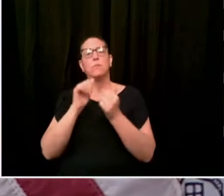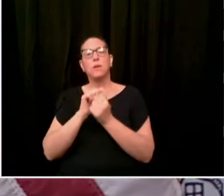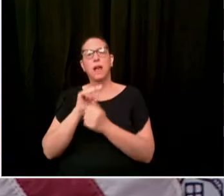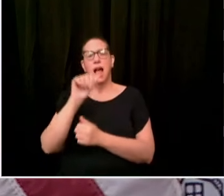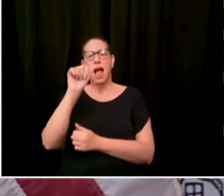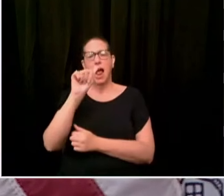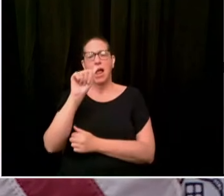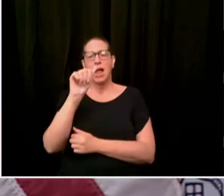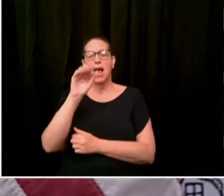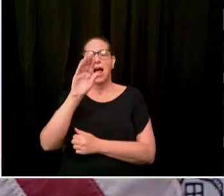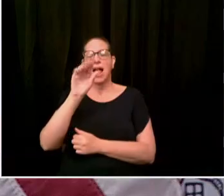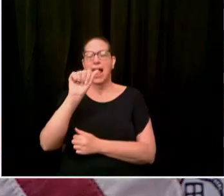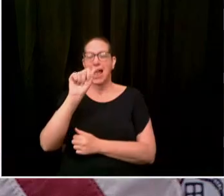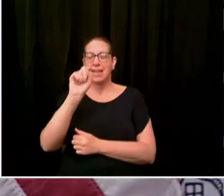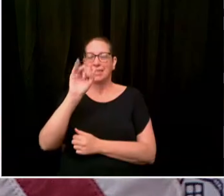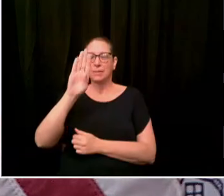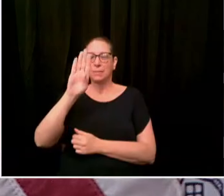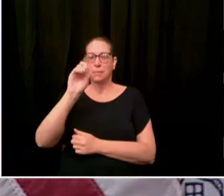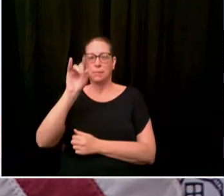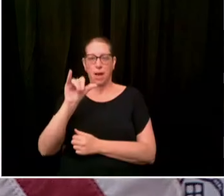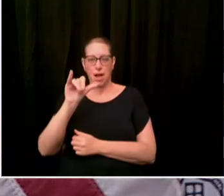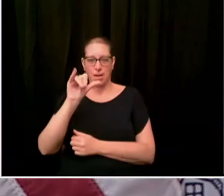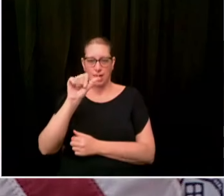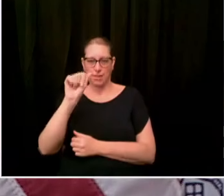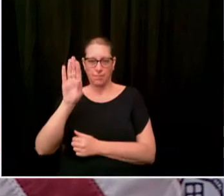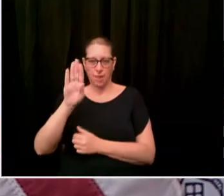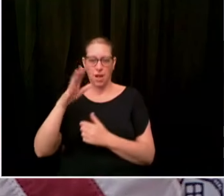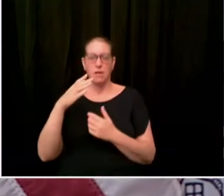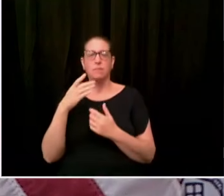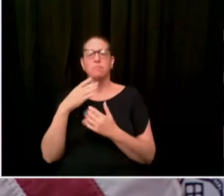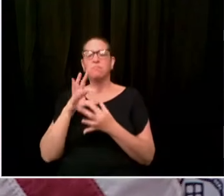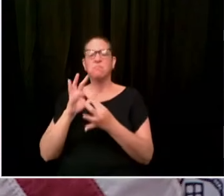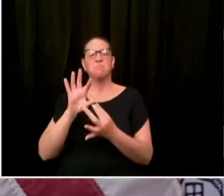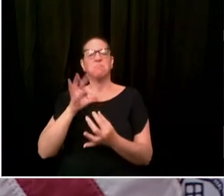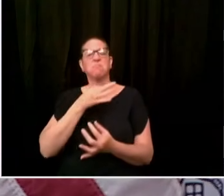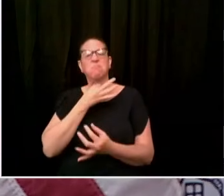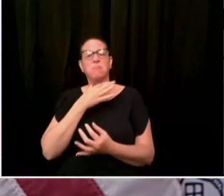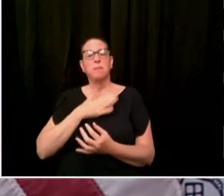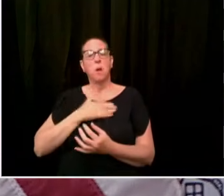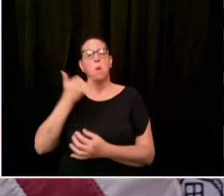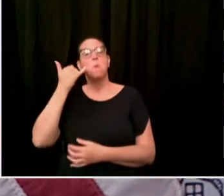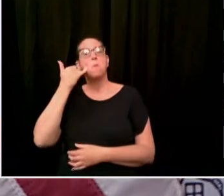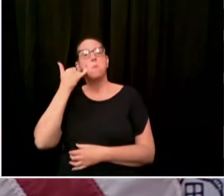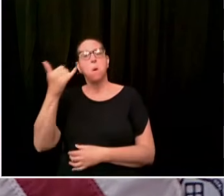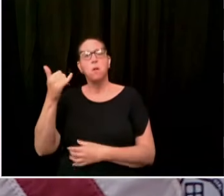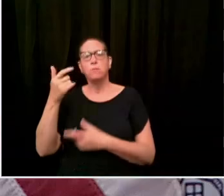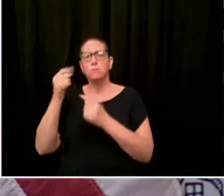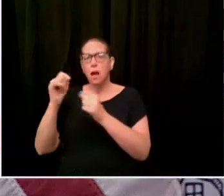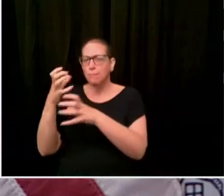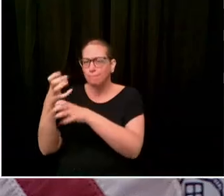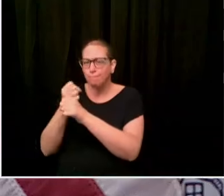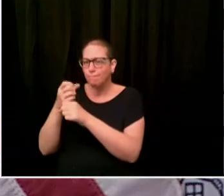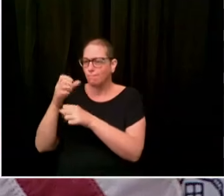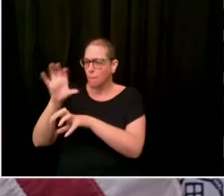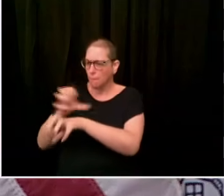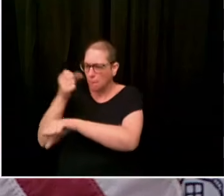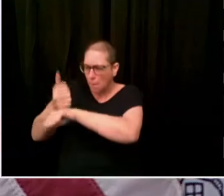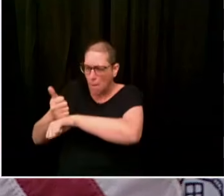YORKER. THERE WAS BASICALLY NO CRITERIA FOR US GETTING THE APPOINTMENT FOR OUR TEST. LOOKING AT THE